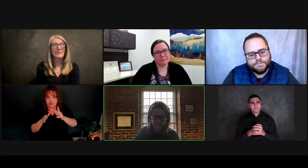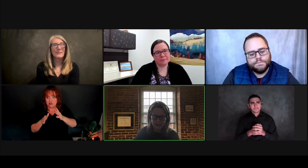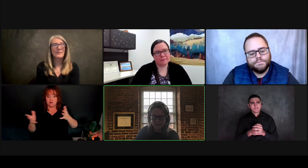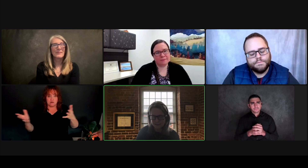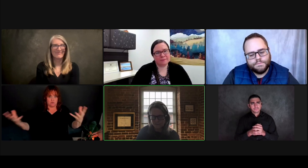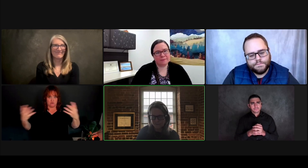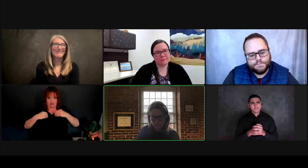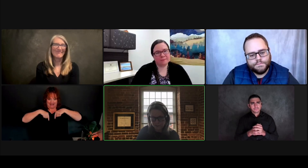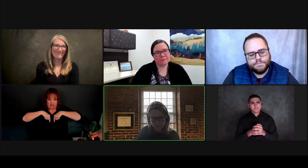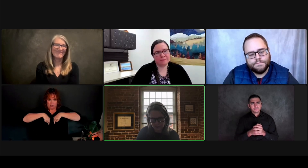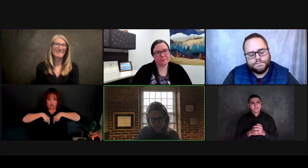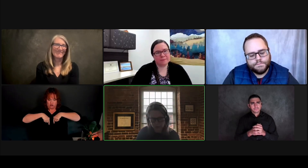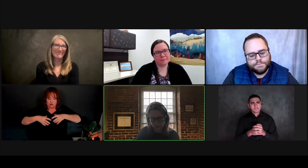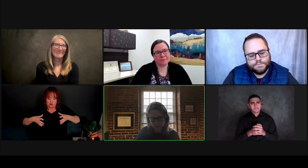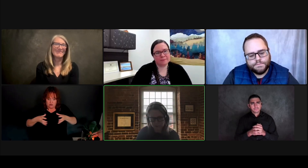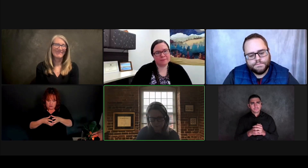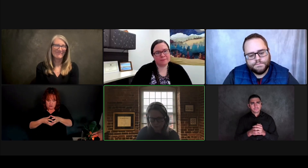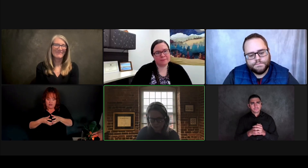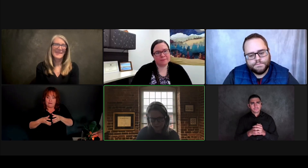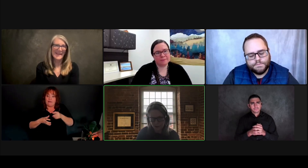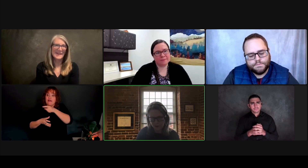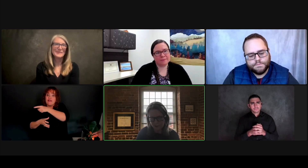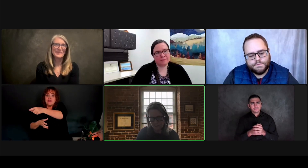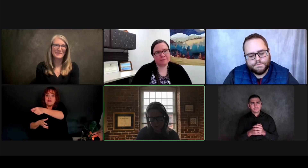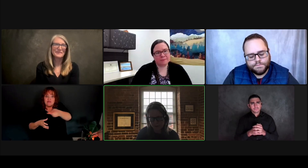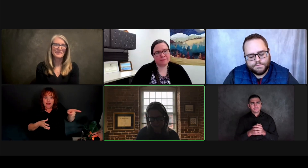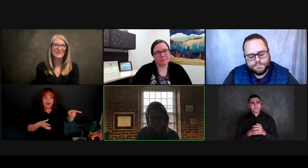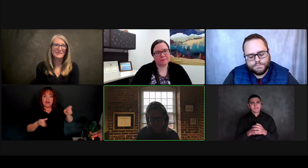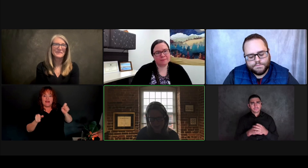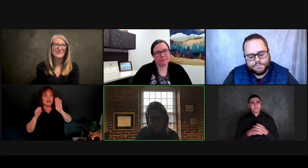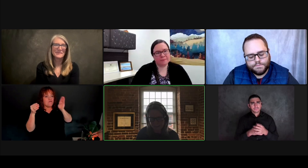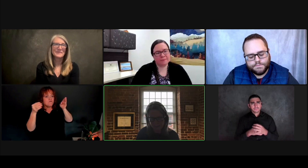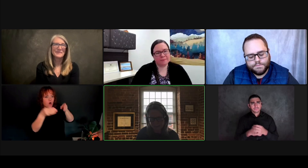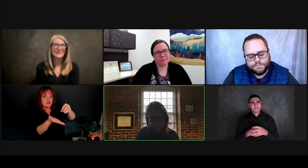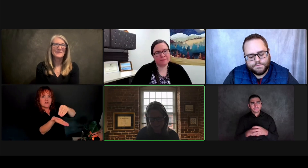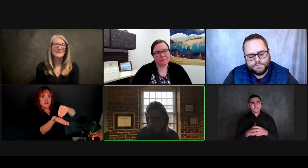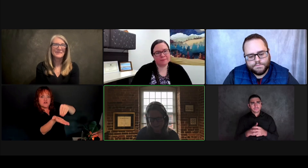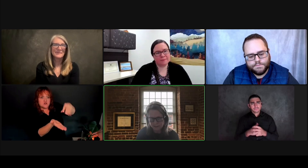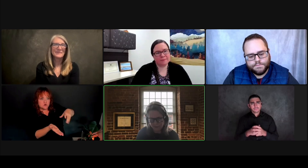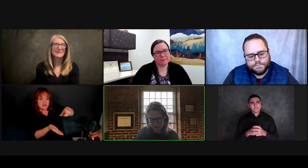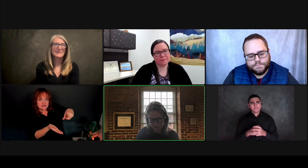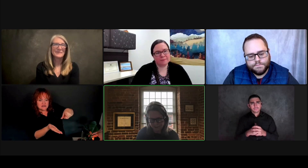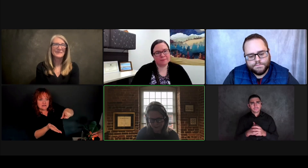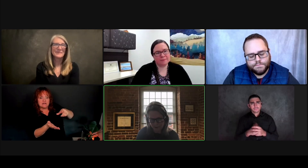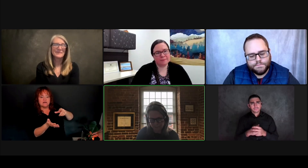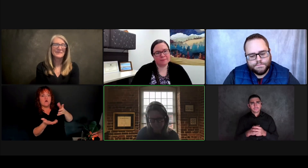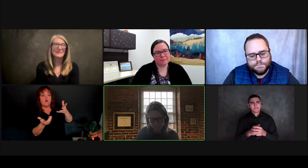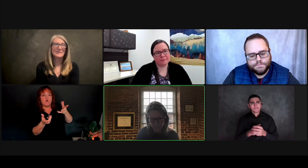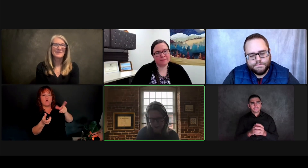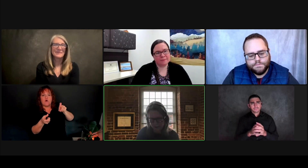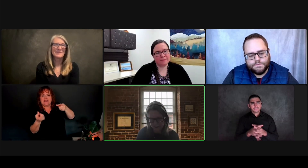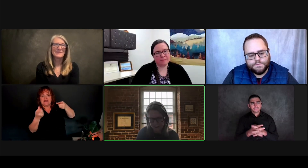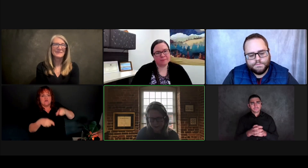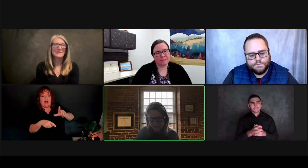can focus on the students and focus on what needs to happen at each of their area.